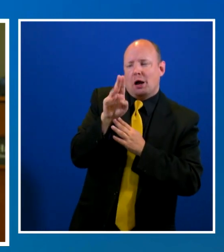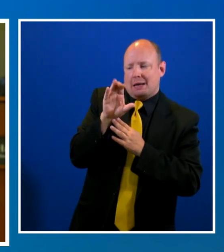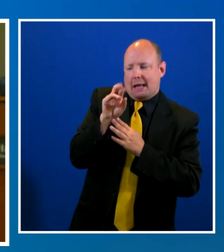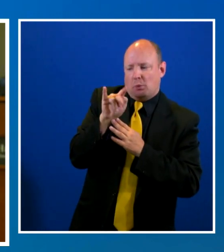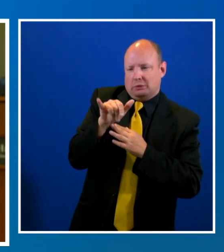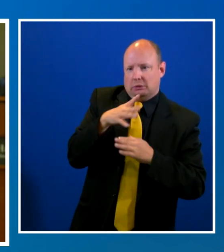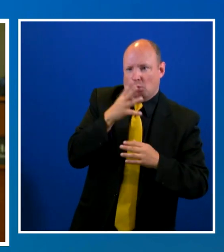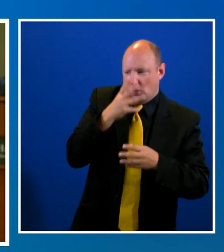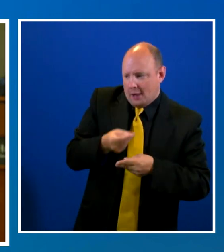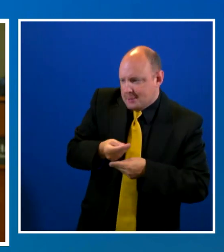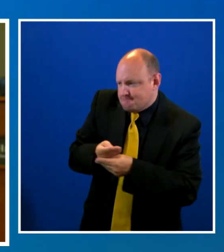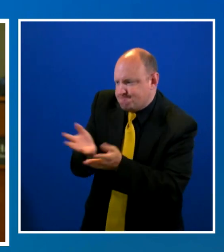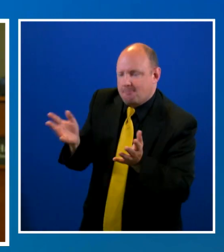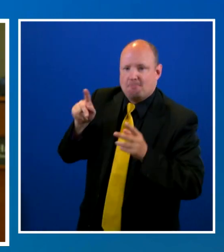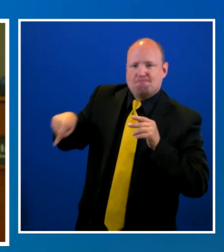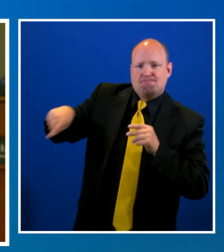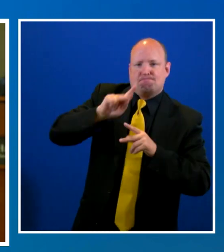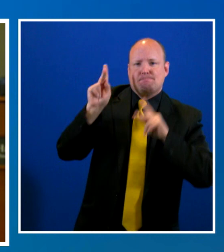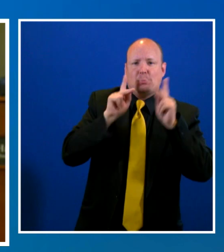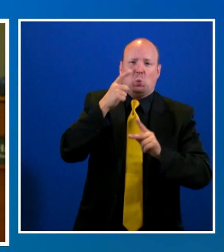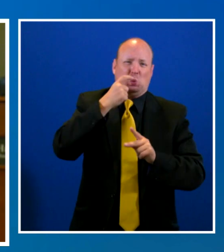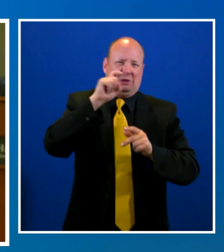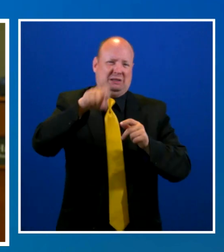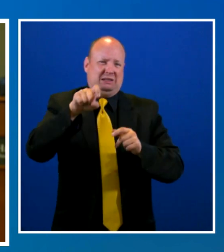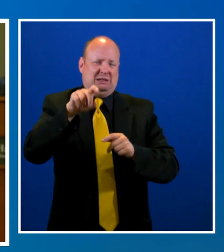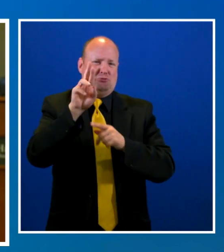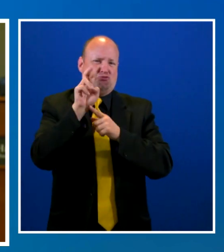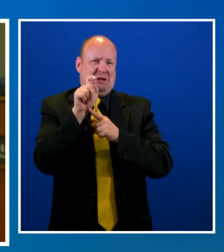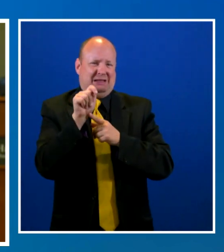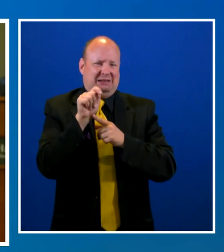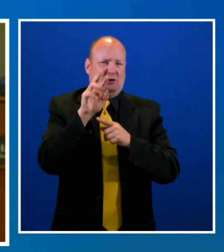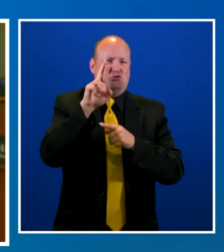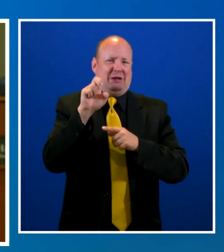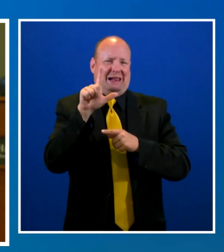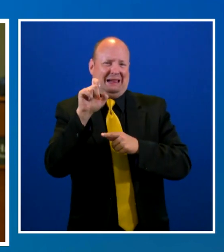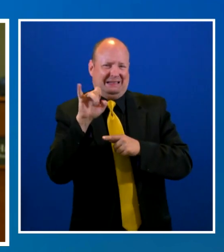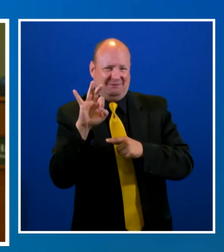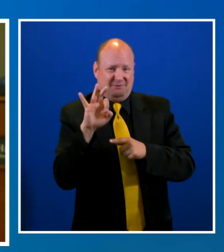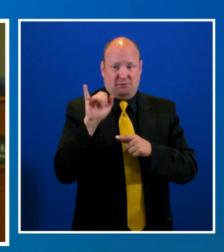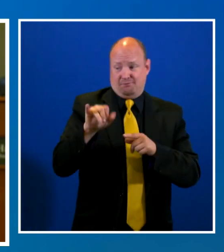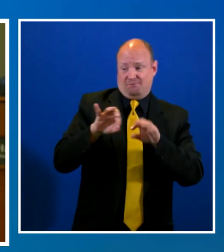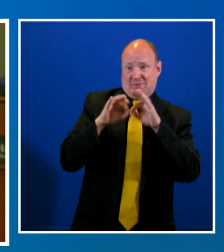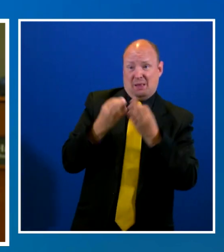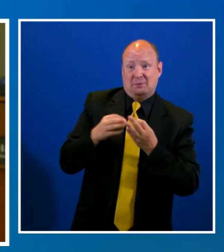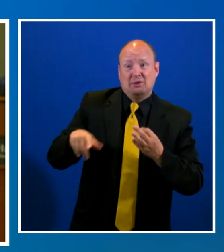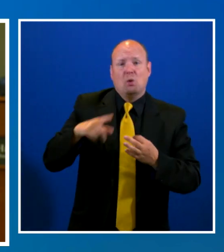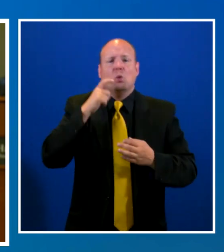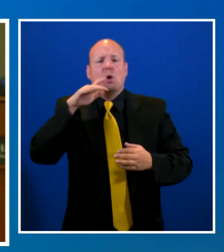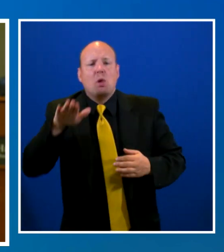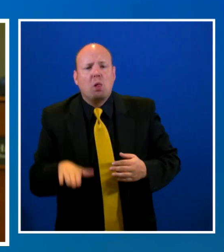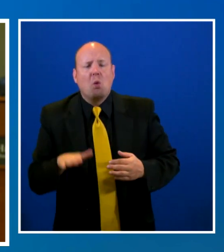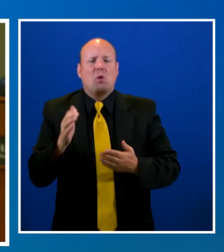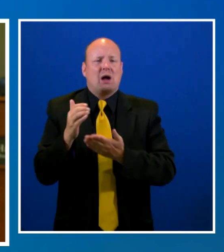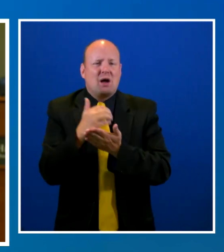service providers to eligible low income households as quickly as capacity becomes available.